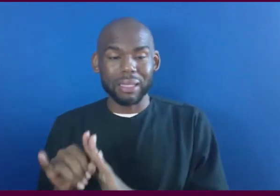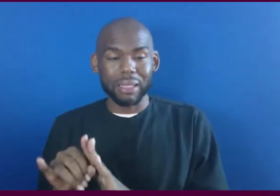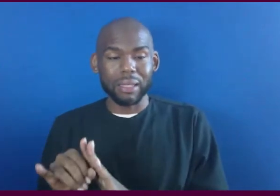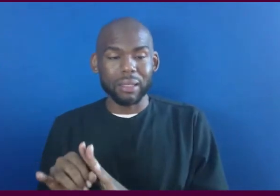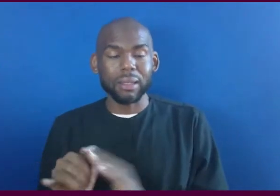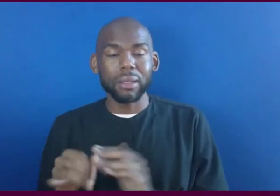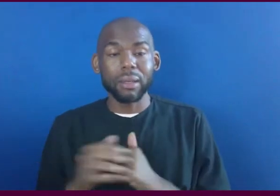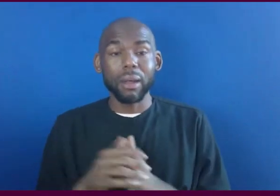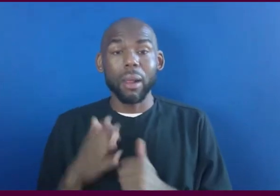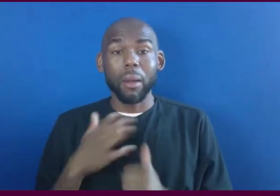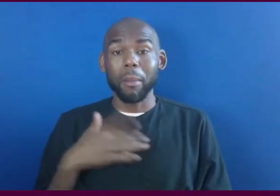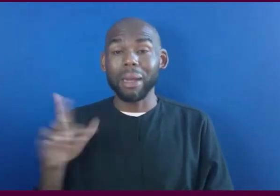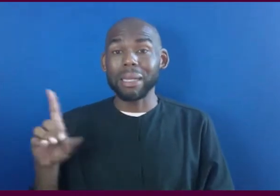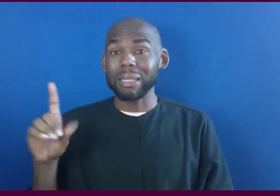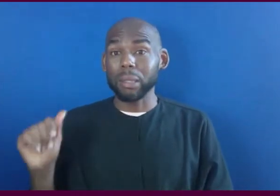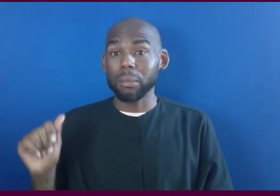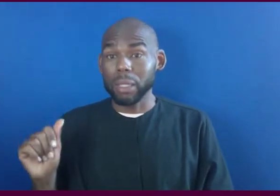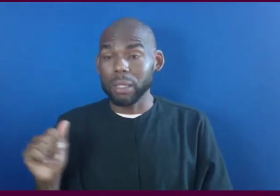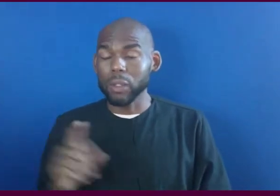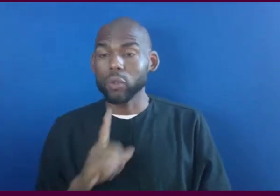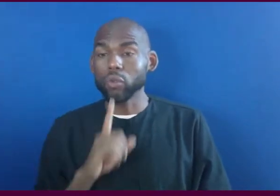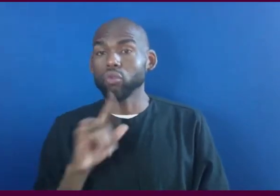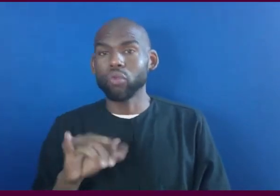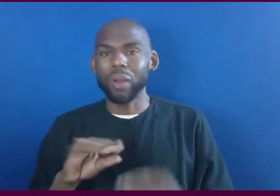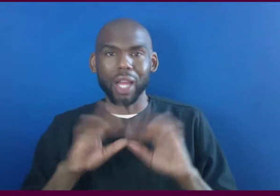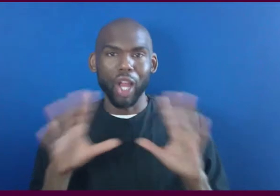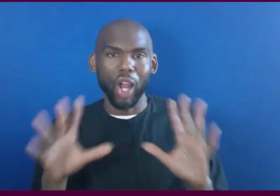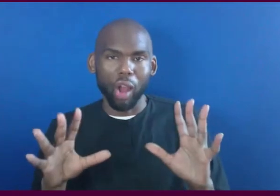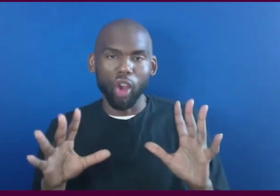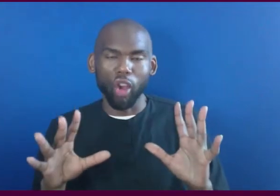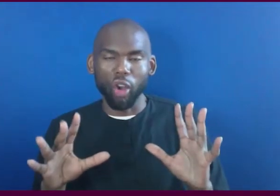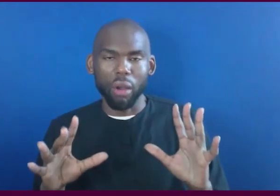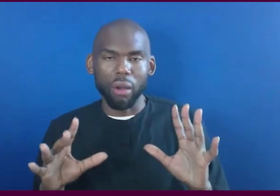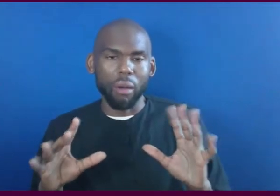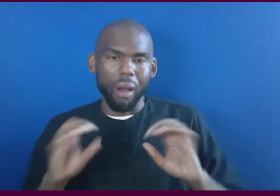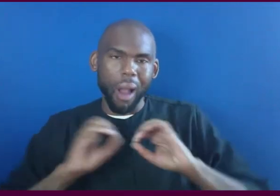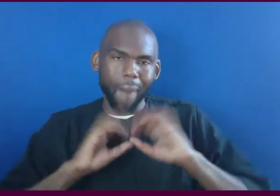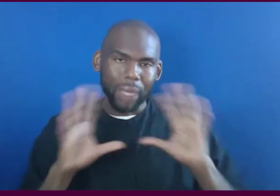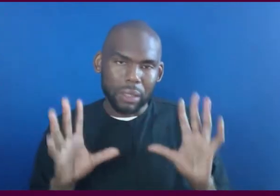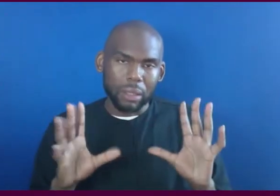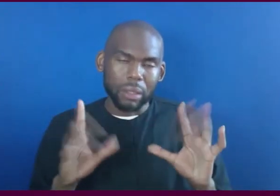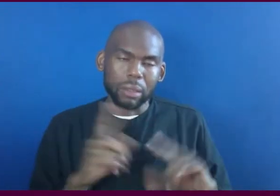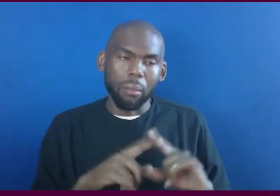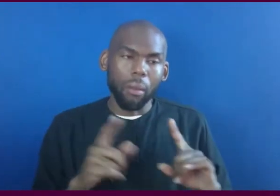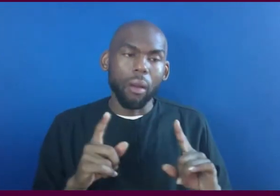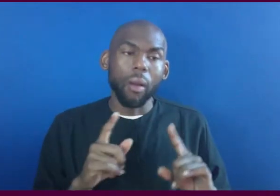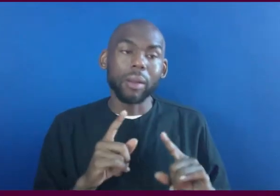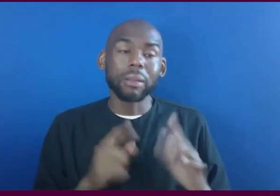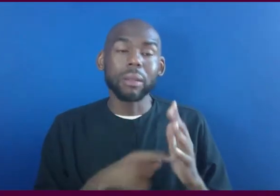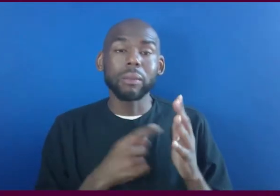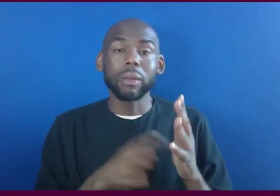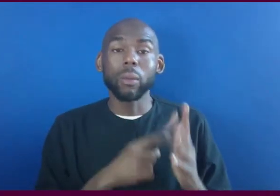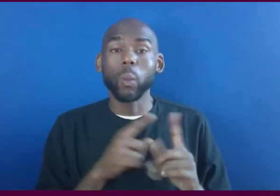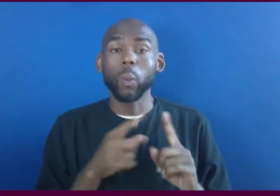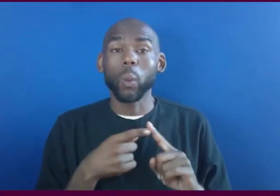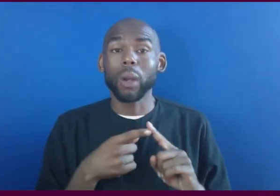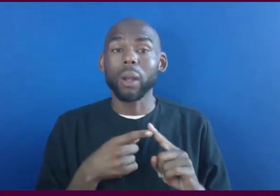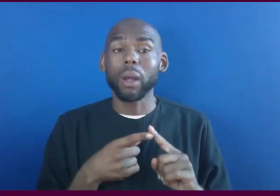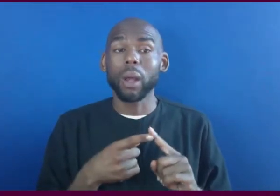Ashley Inkumsah: Oh absolutely. Nikki Brown-Booker: Because my disability is really clear and obvious, but sometimes when...